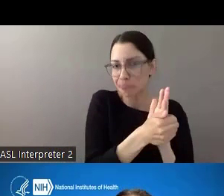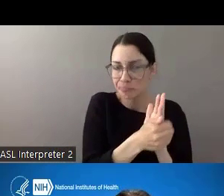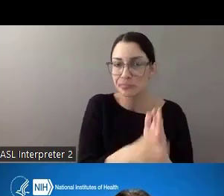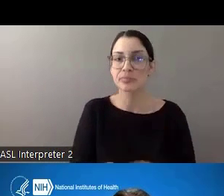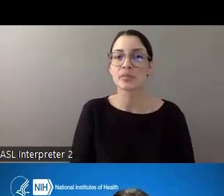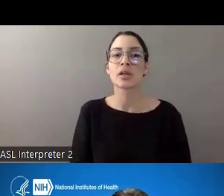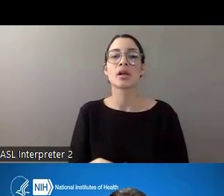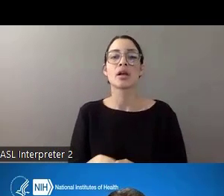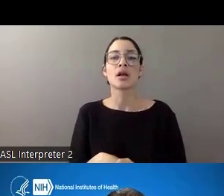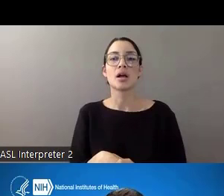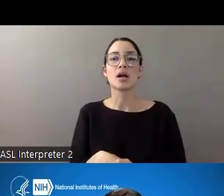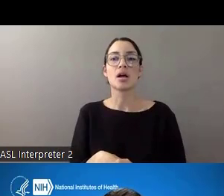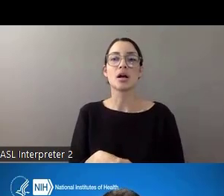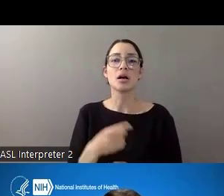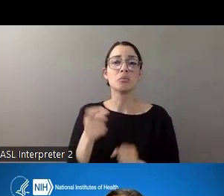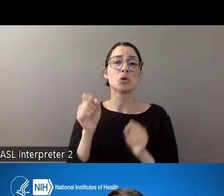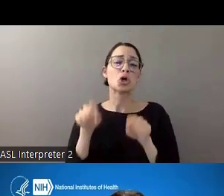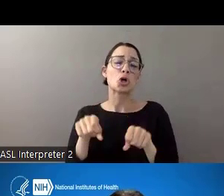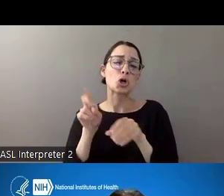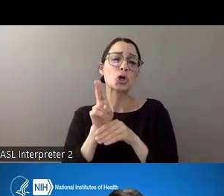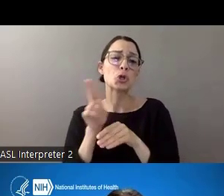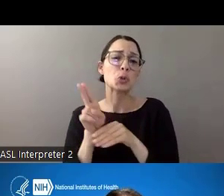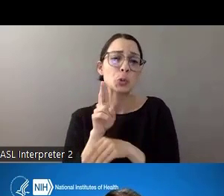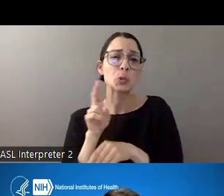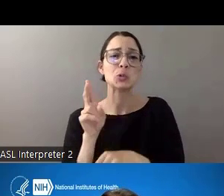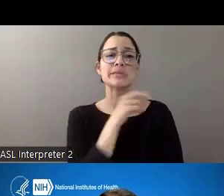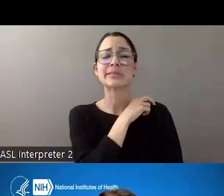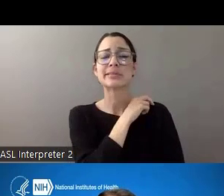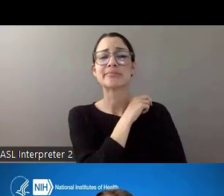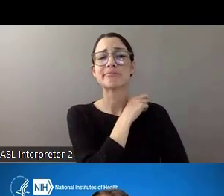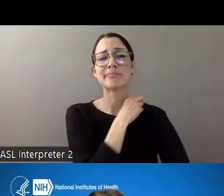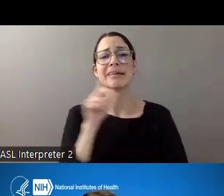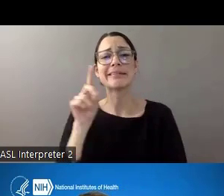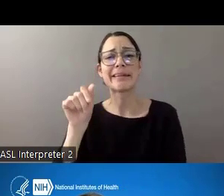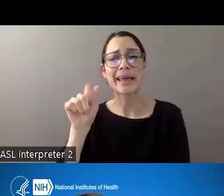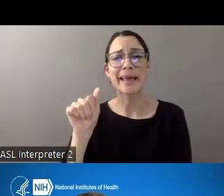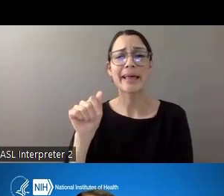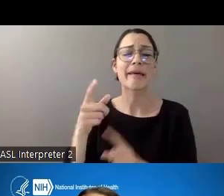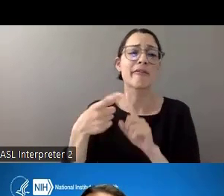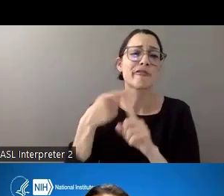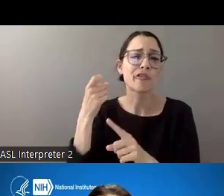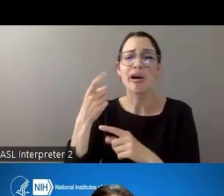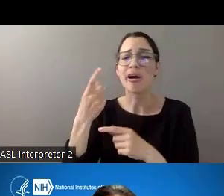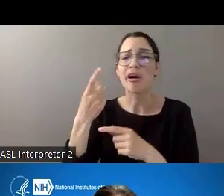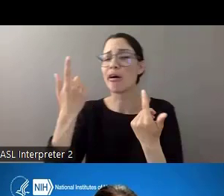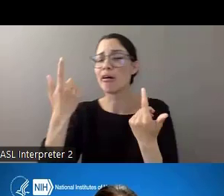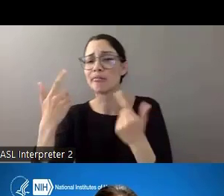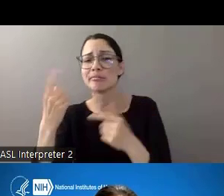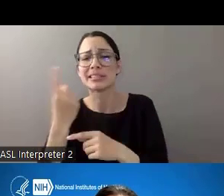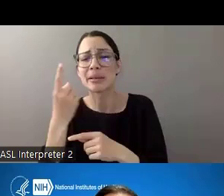if you don't have preliminary data. And describe how students will be involved. I'll get into that more in the next slides.